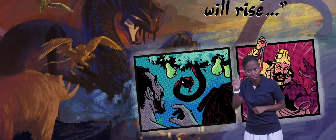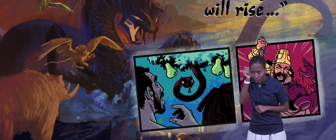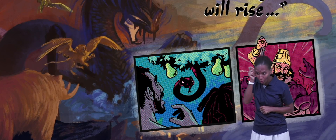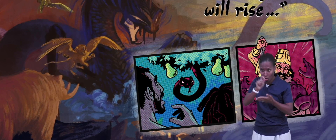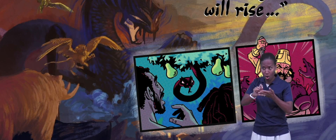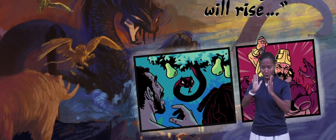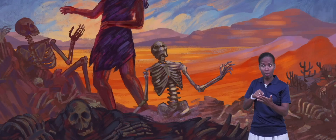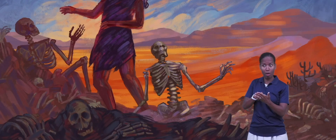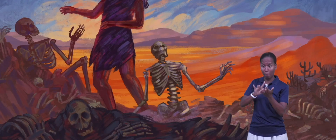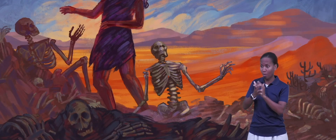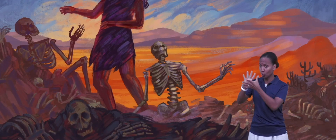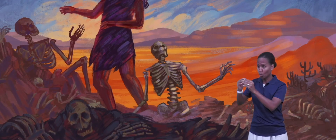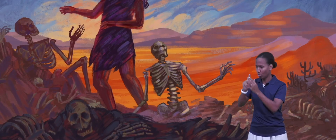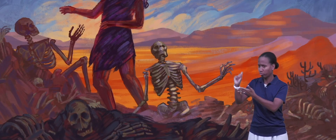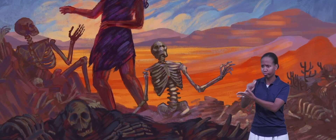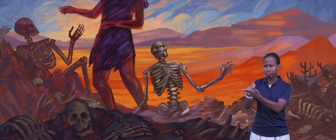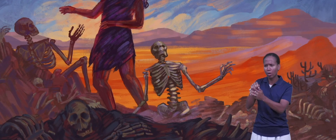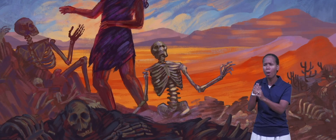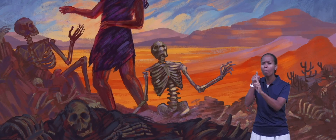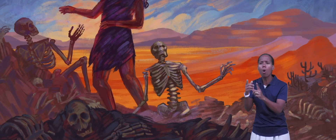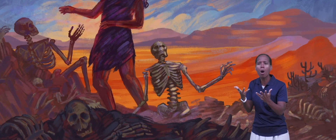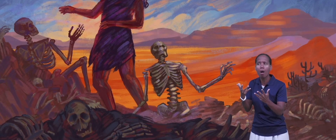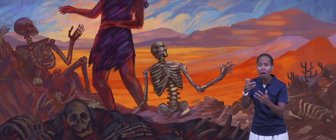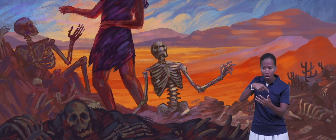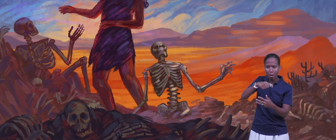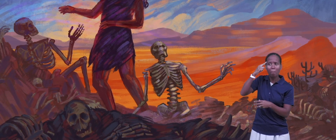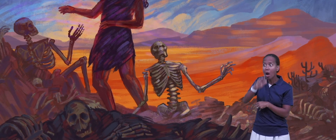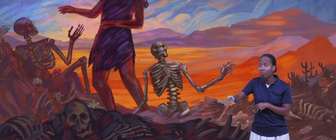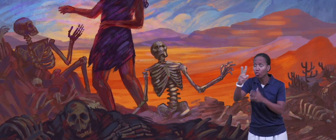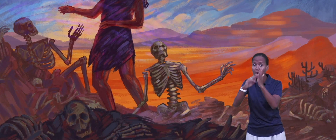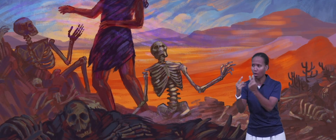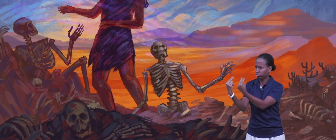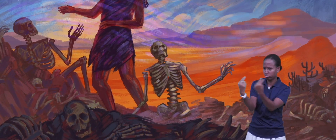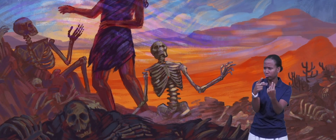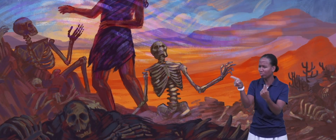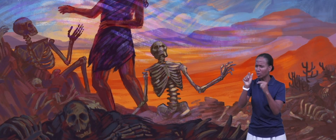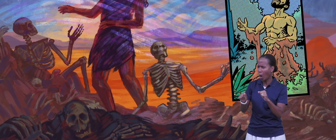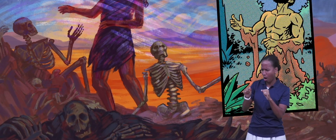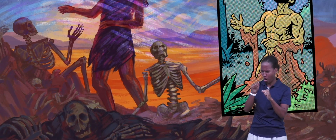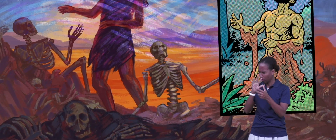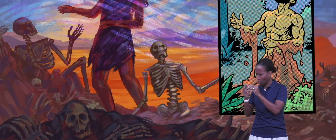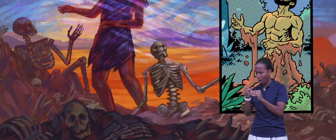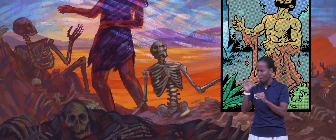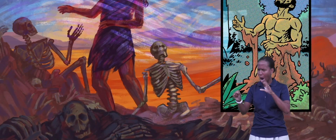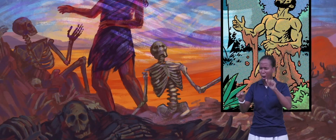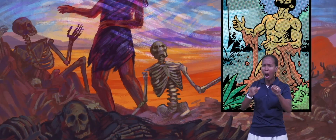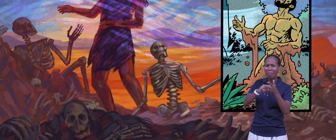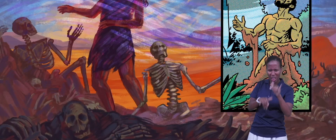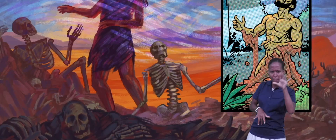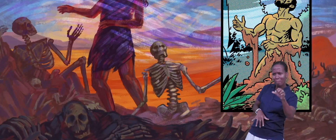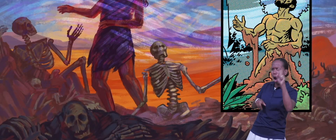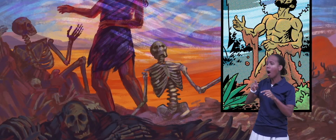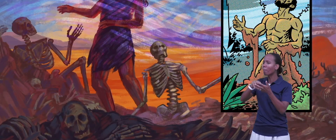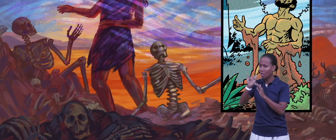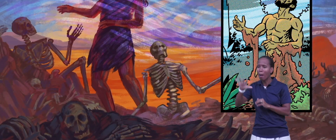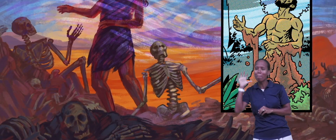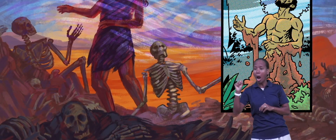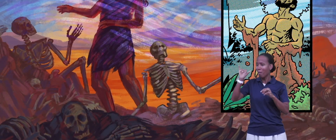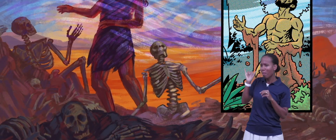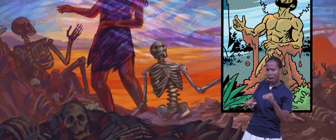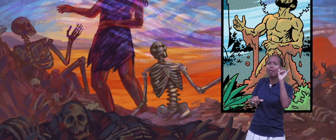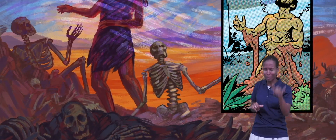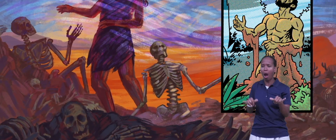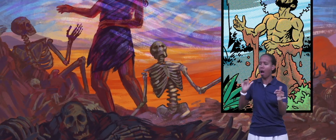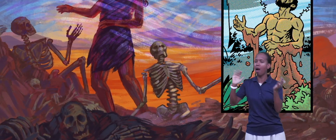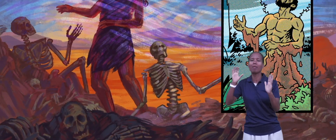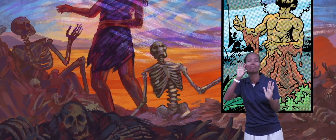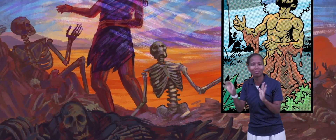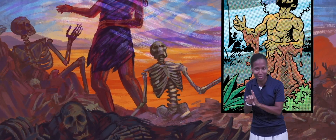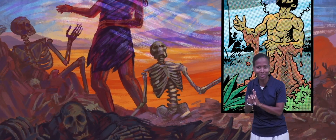But more often, the authors just assume you know how to trace an image through the biblical story to understand its meaning.